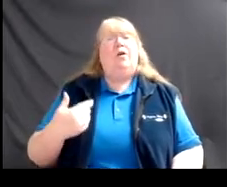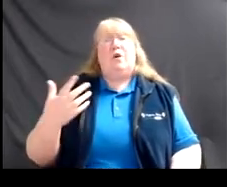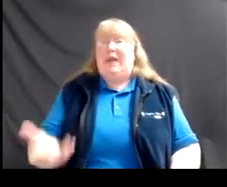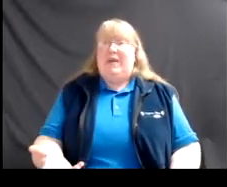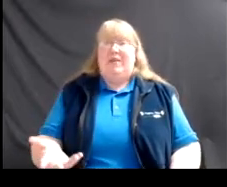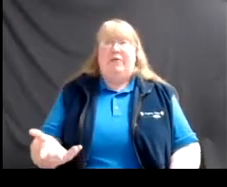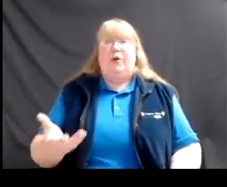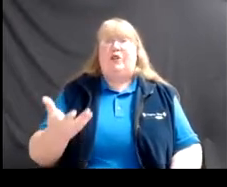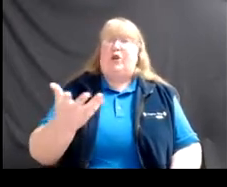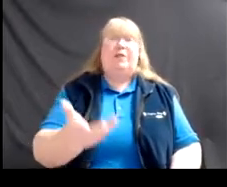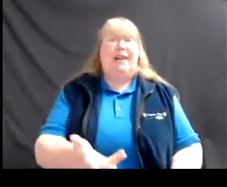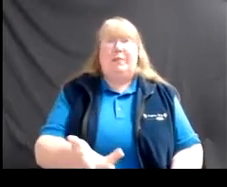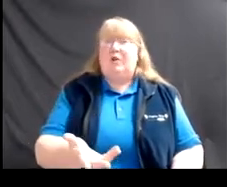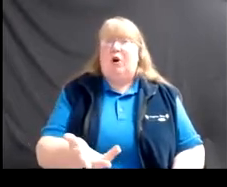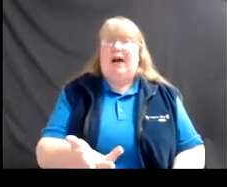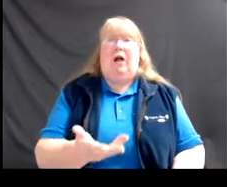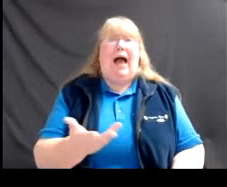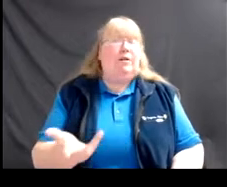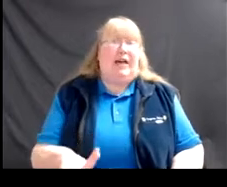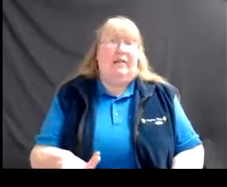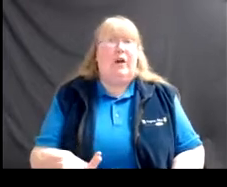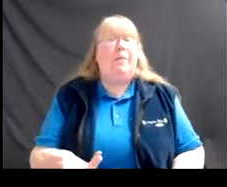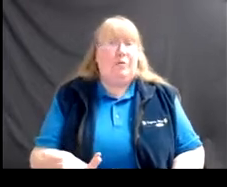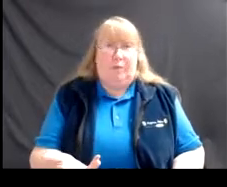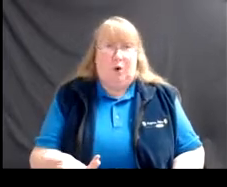So maybe at first, you set up the doorbell outside of their bedroom door,